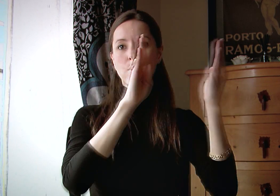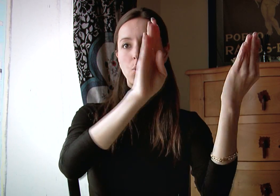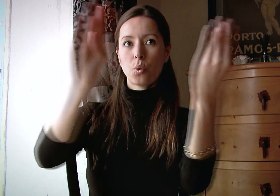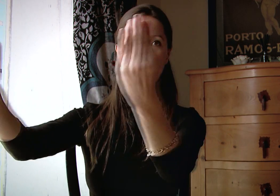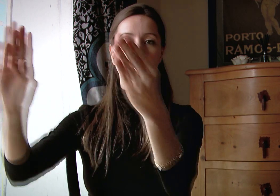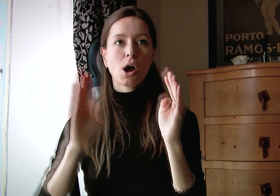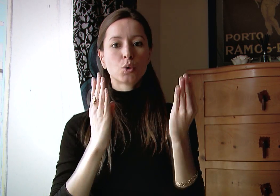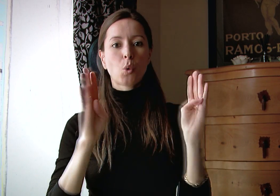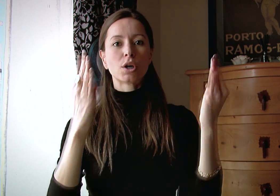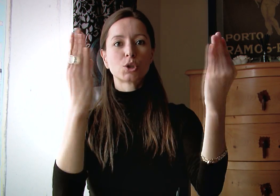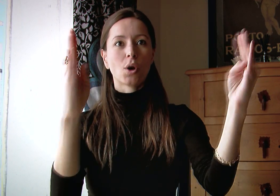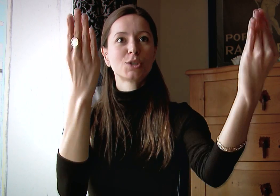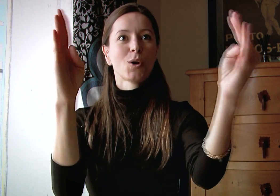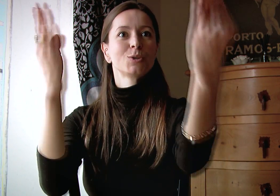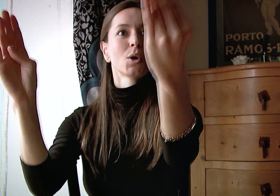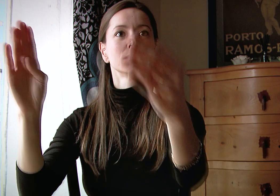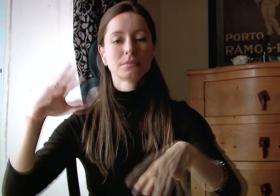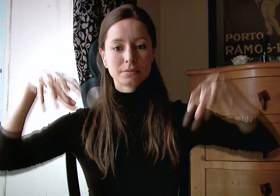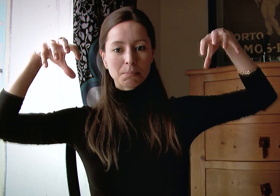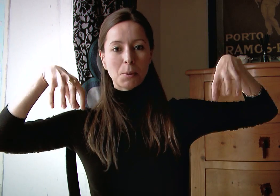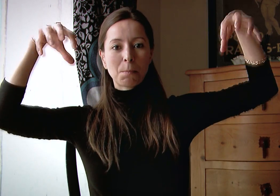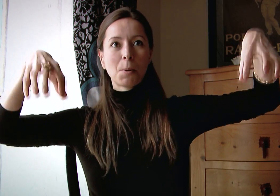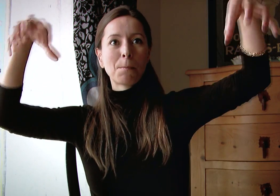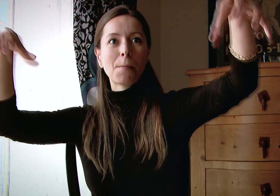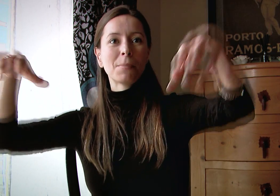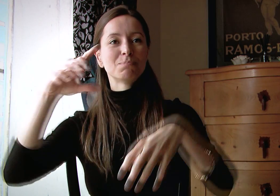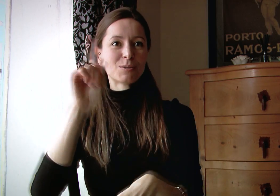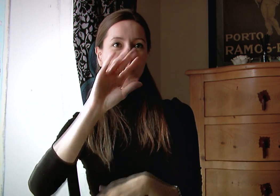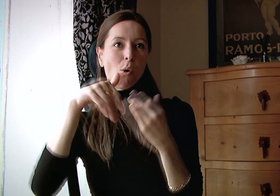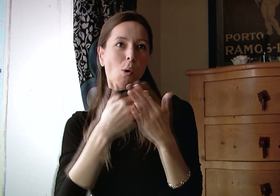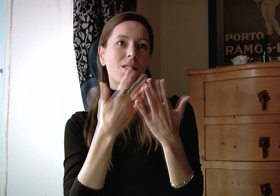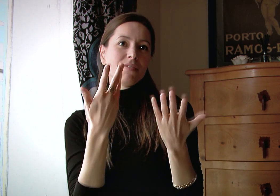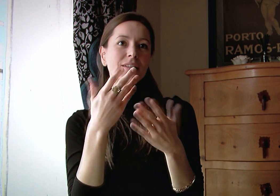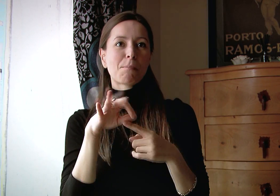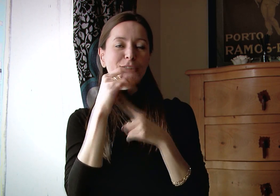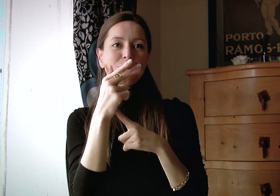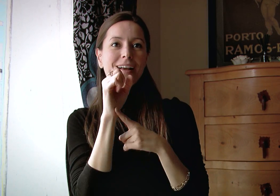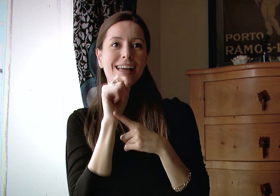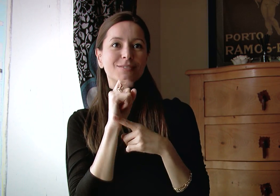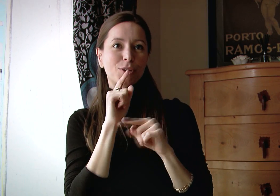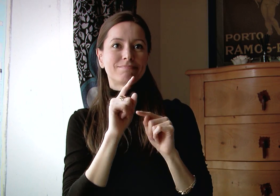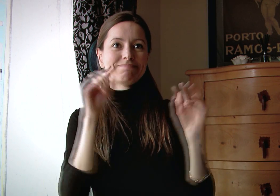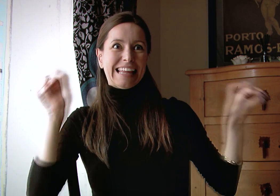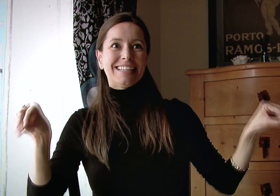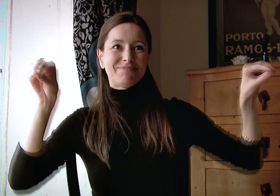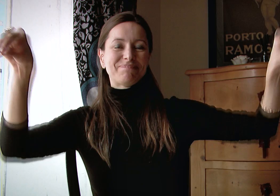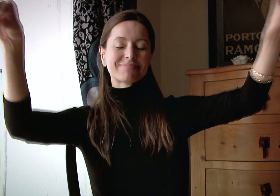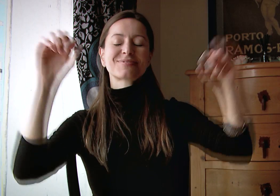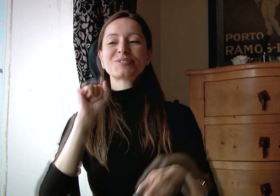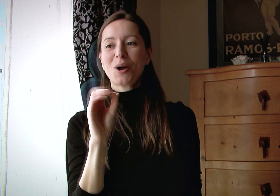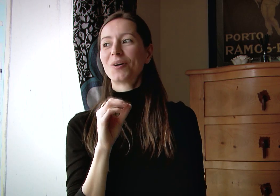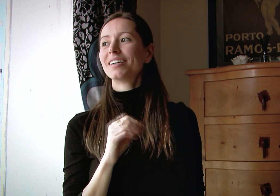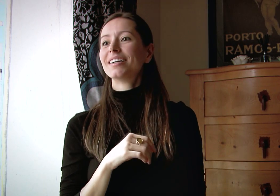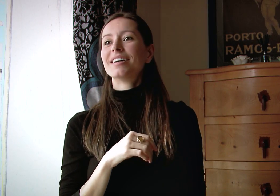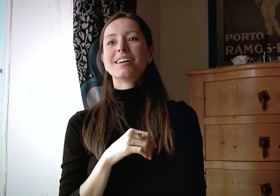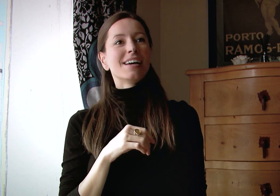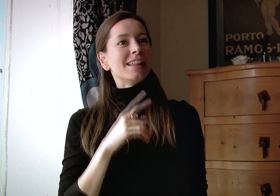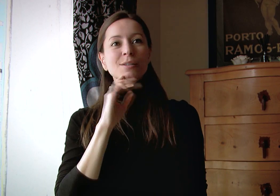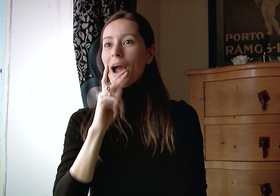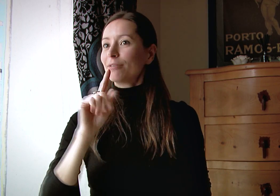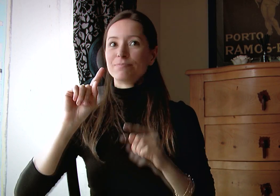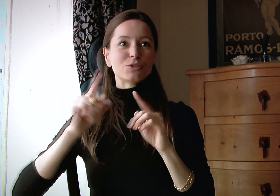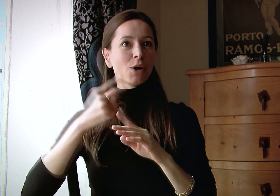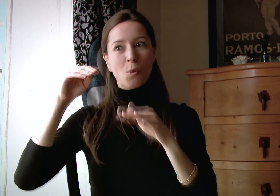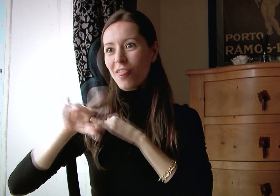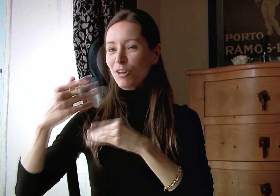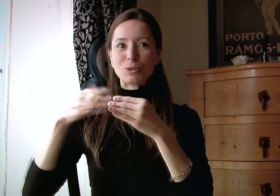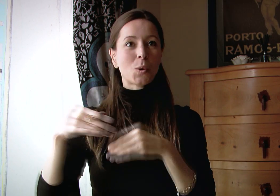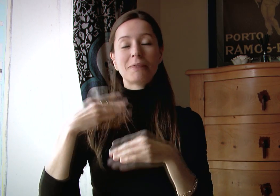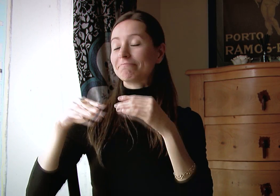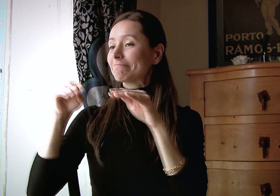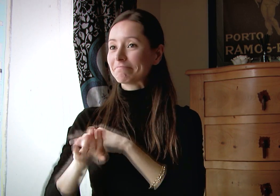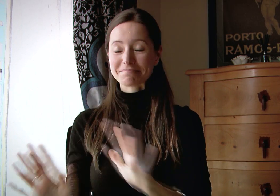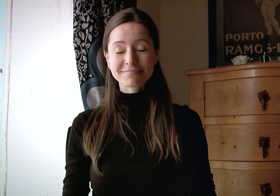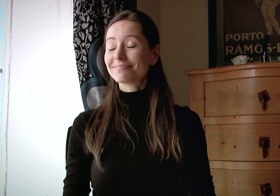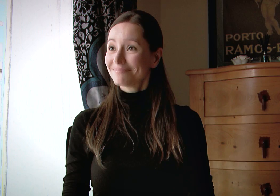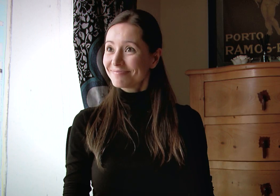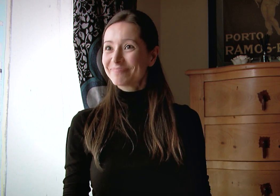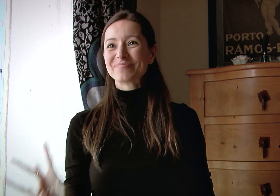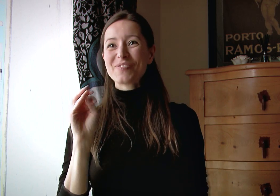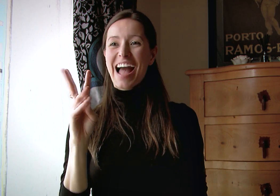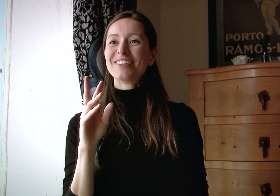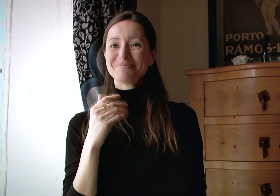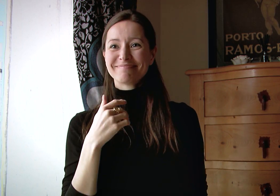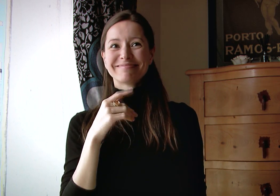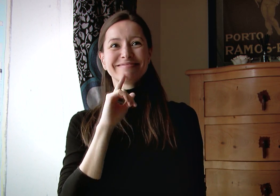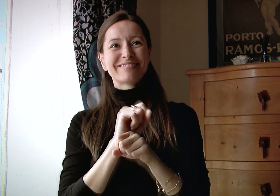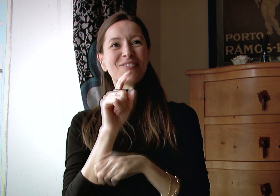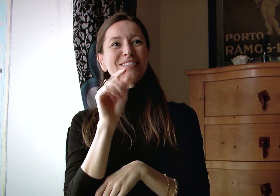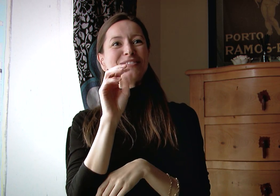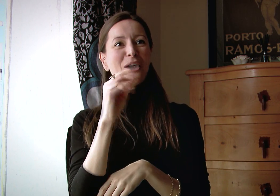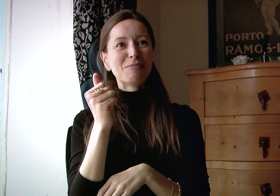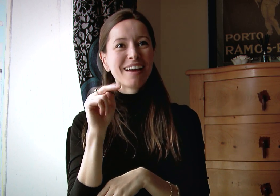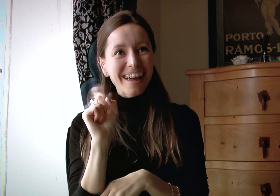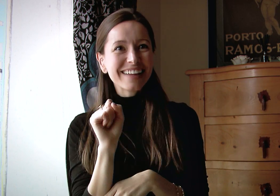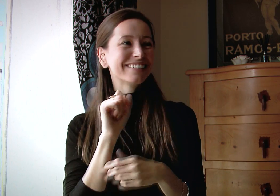of doors. That was where the special guests were. I went into the first door. And, wow! It was Tom Hanks.